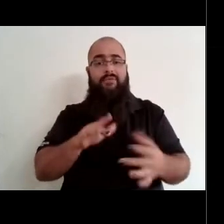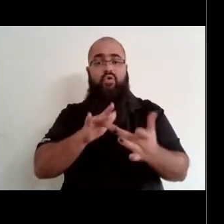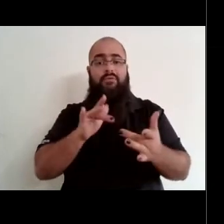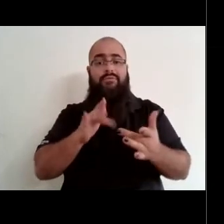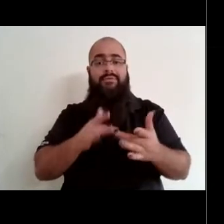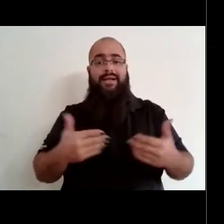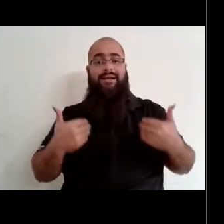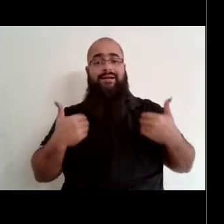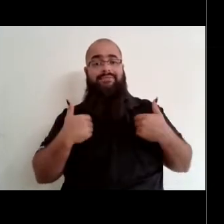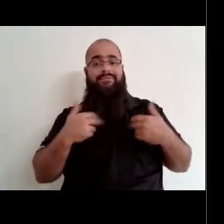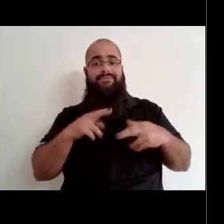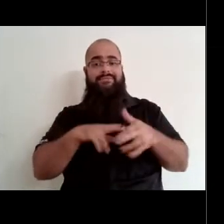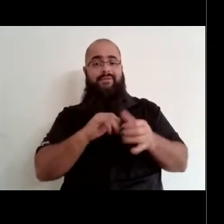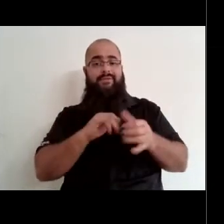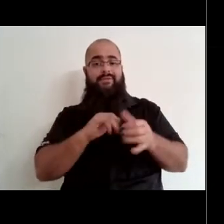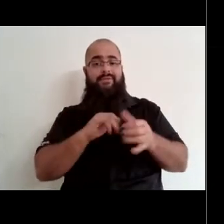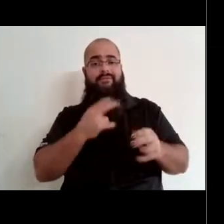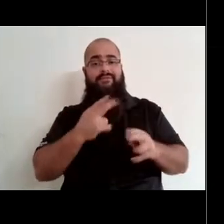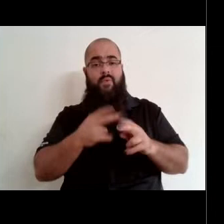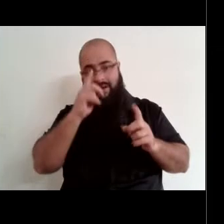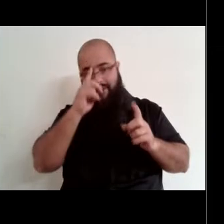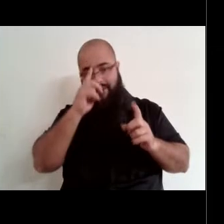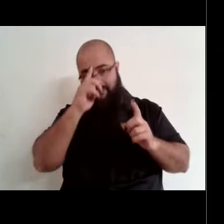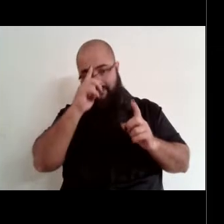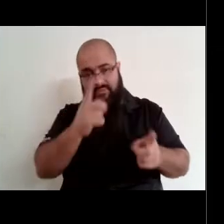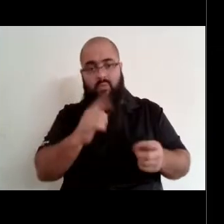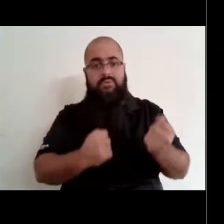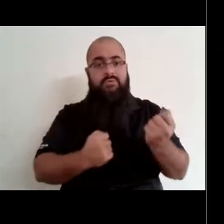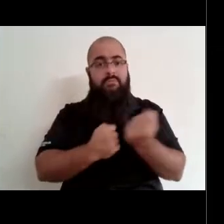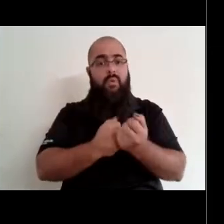interested in obtaining further information about how they can do that.